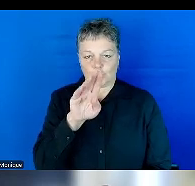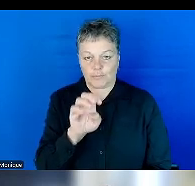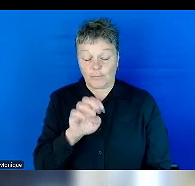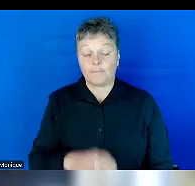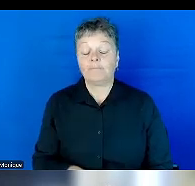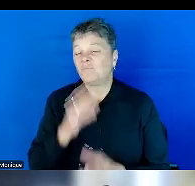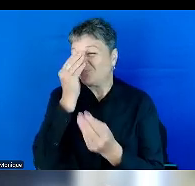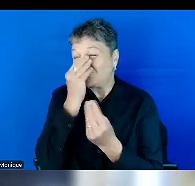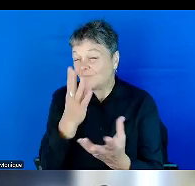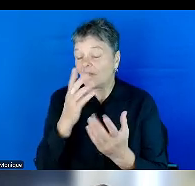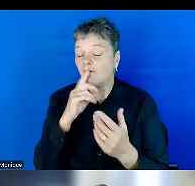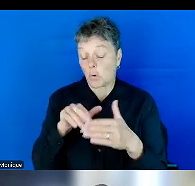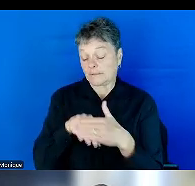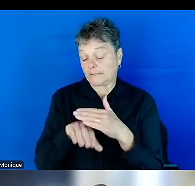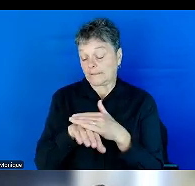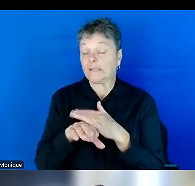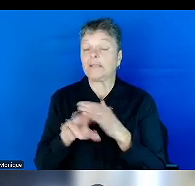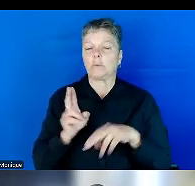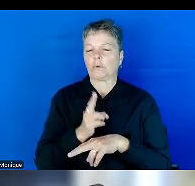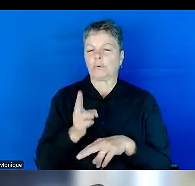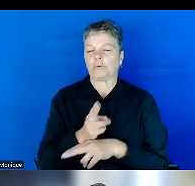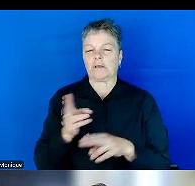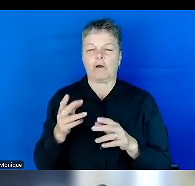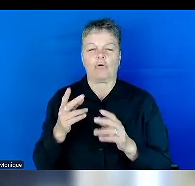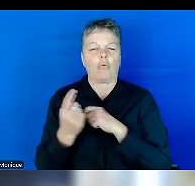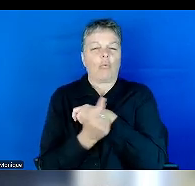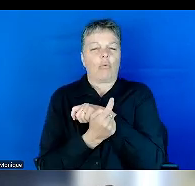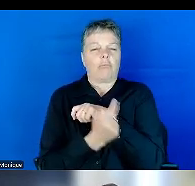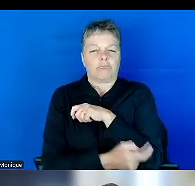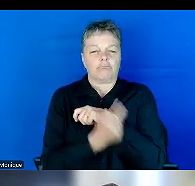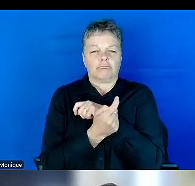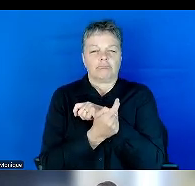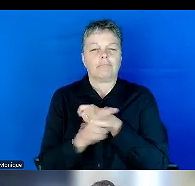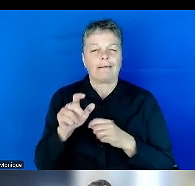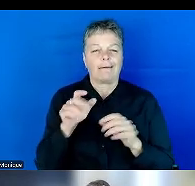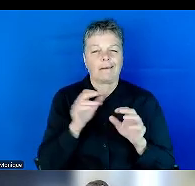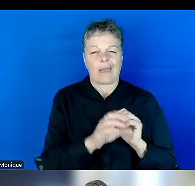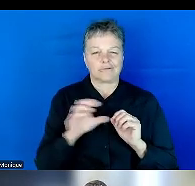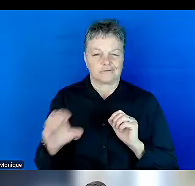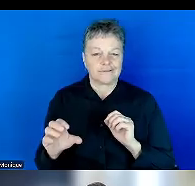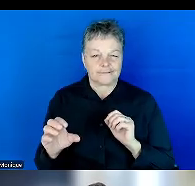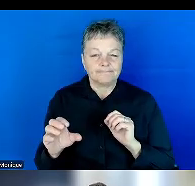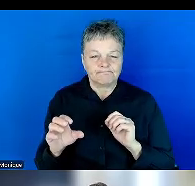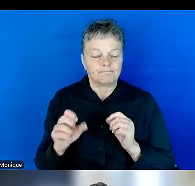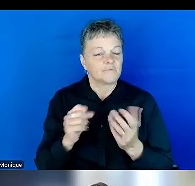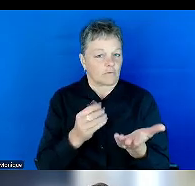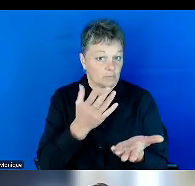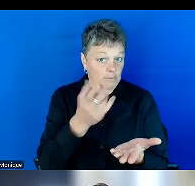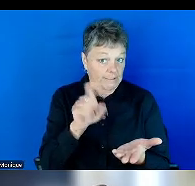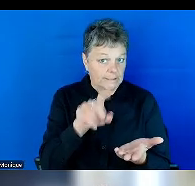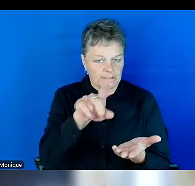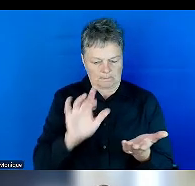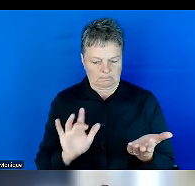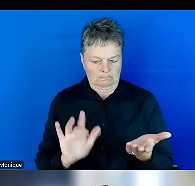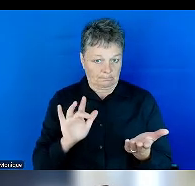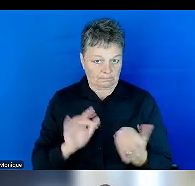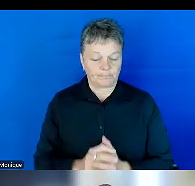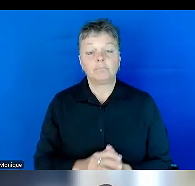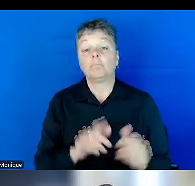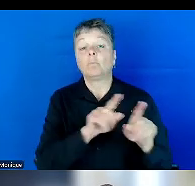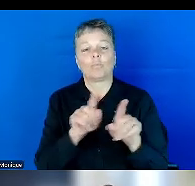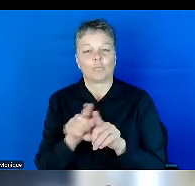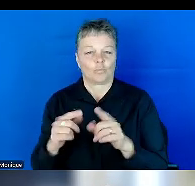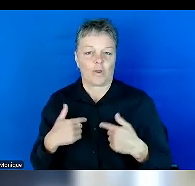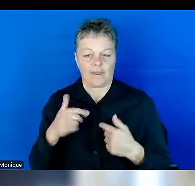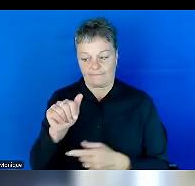captions enabled and is uh available if you uh need it and an ASL interpreter is present